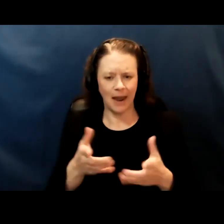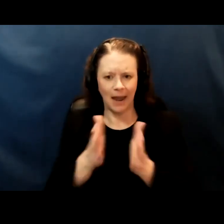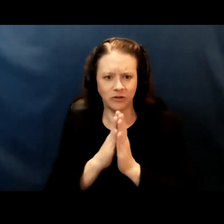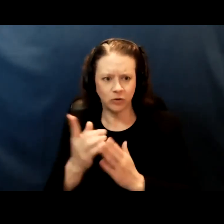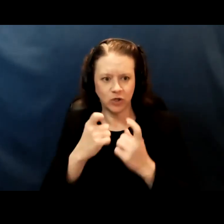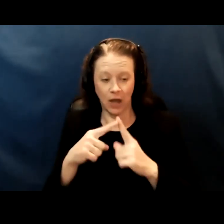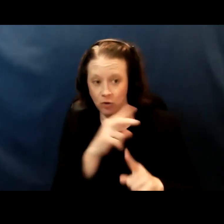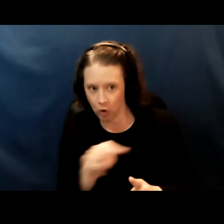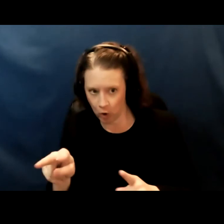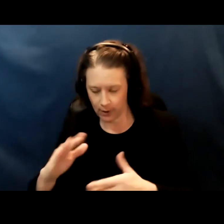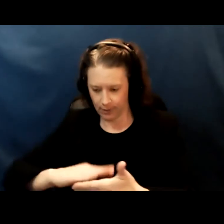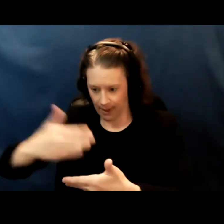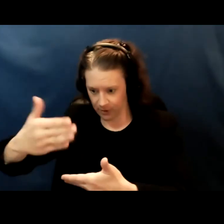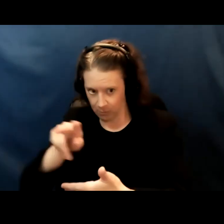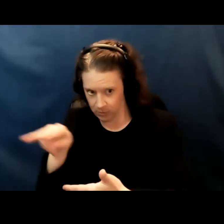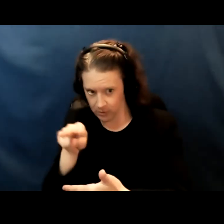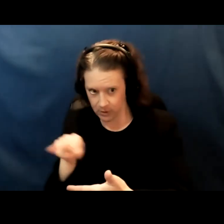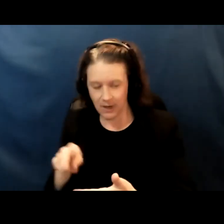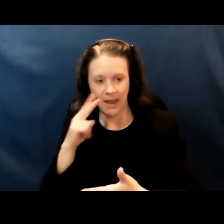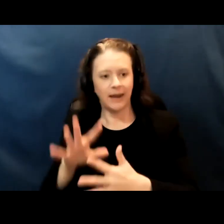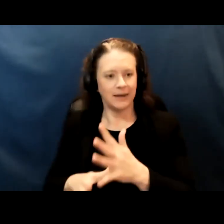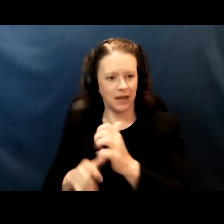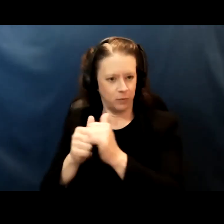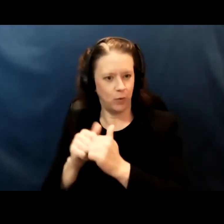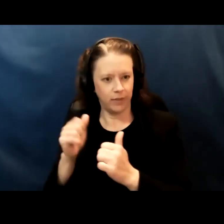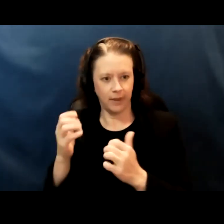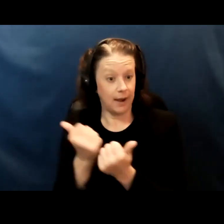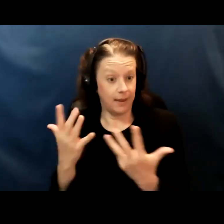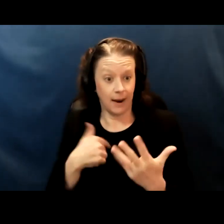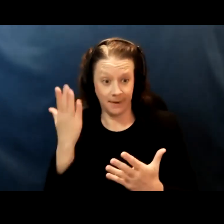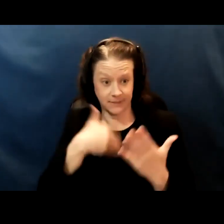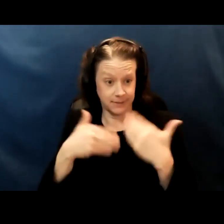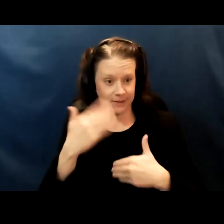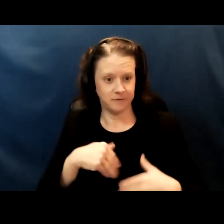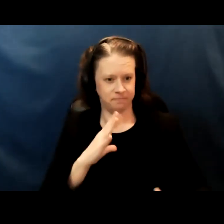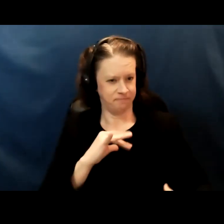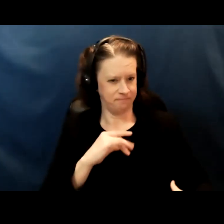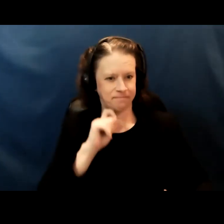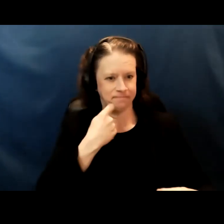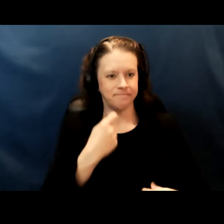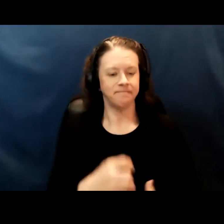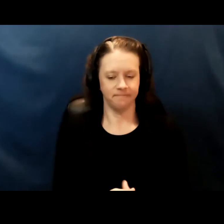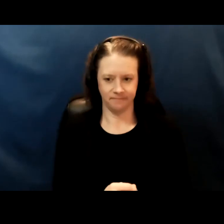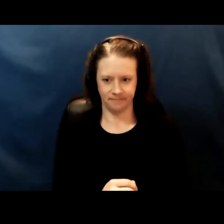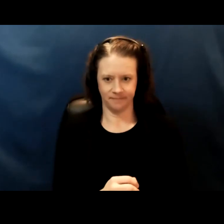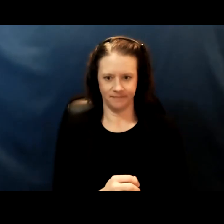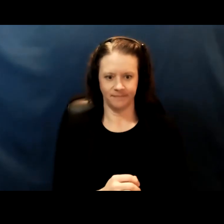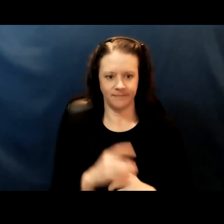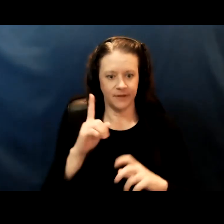cool. And then around that time movie theaters started to offer captioned movies.